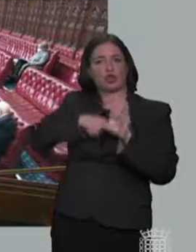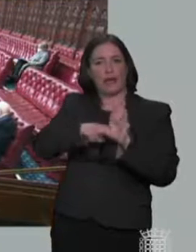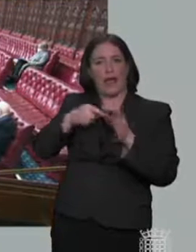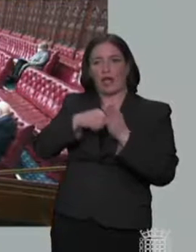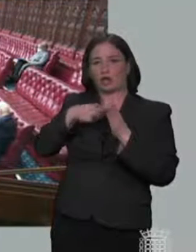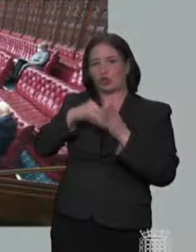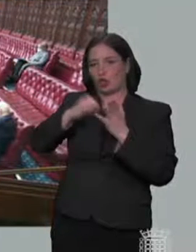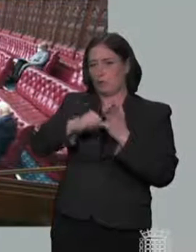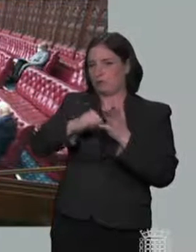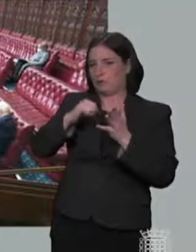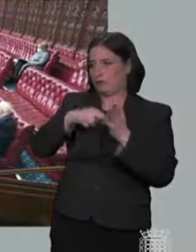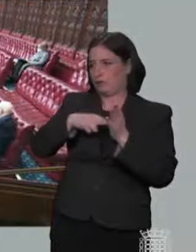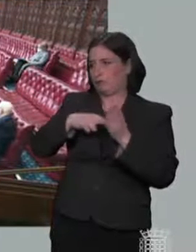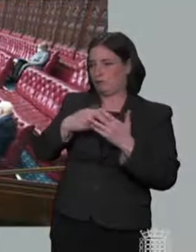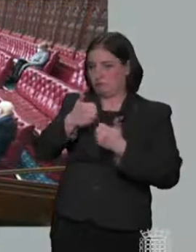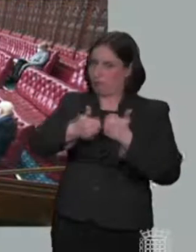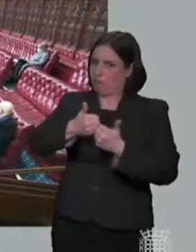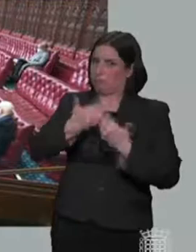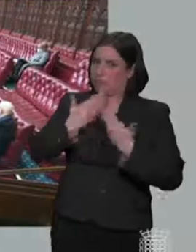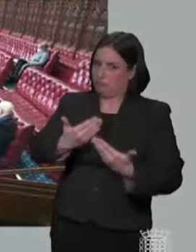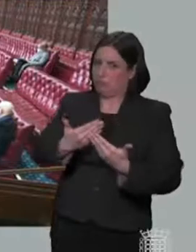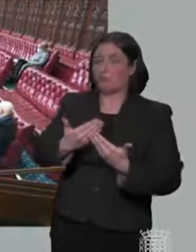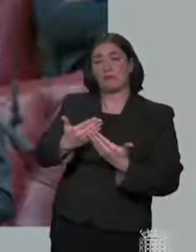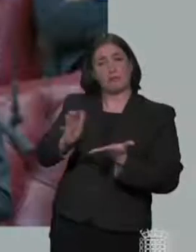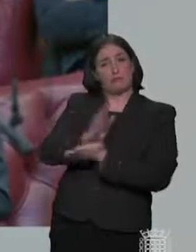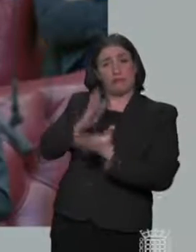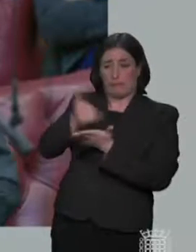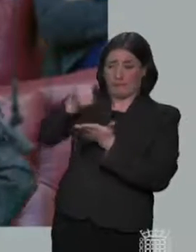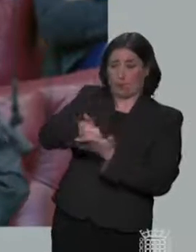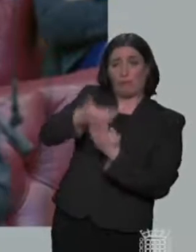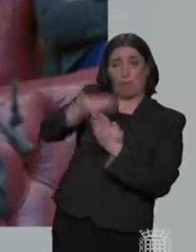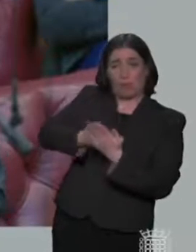delighted to support this bill and to congratulate rosie cooper for introducing it and securing its